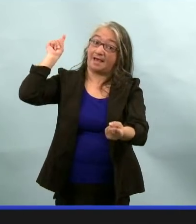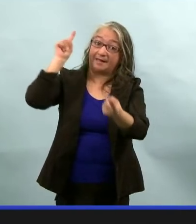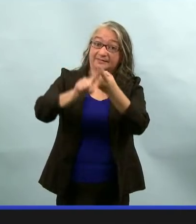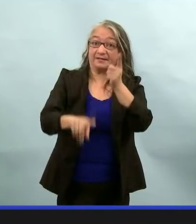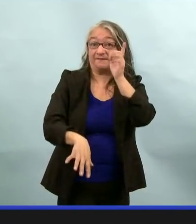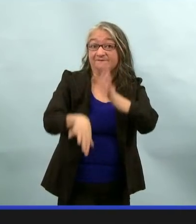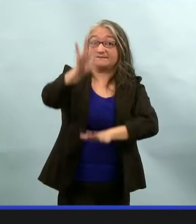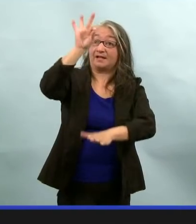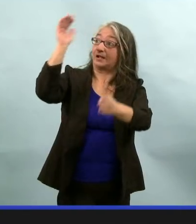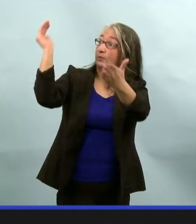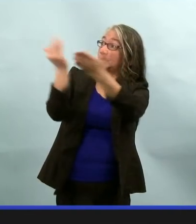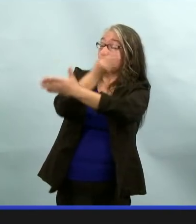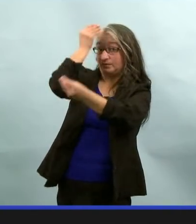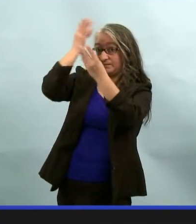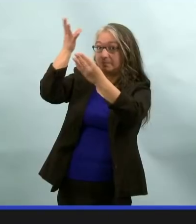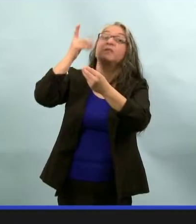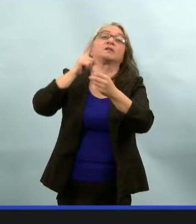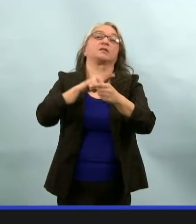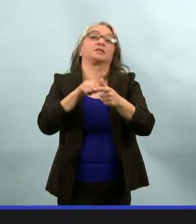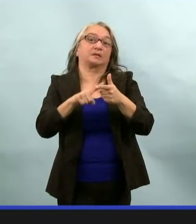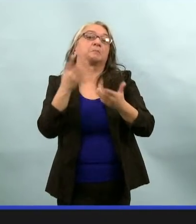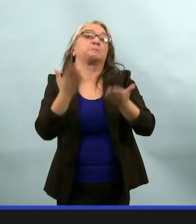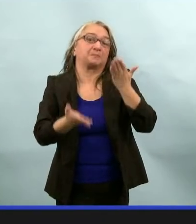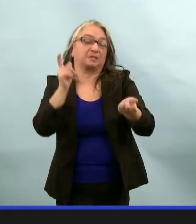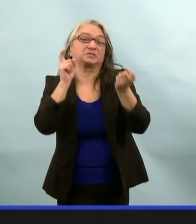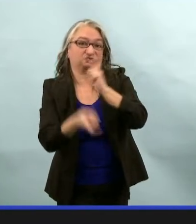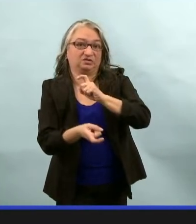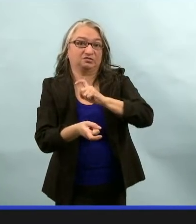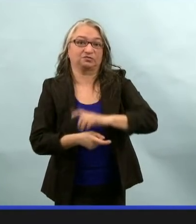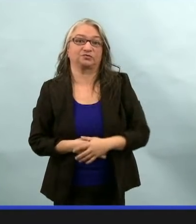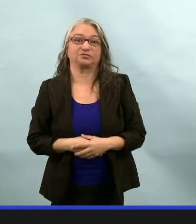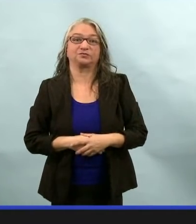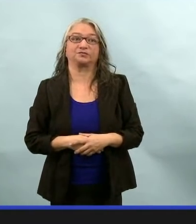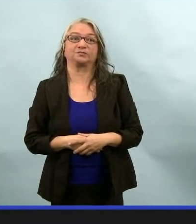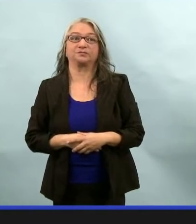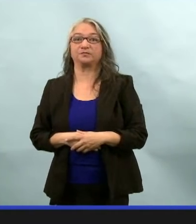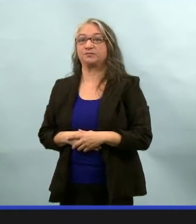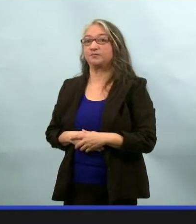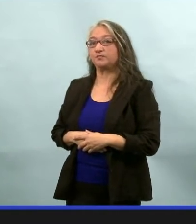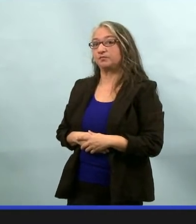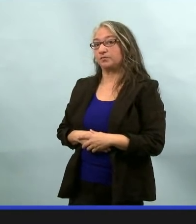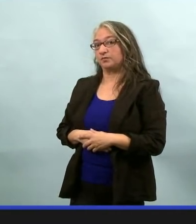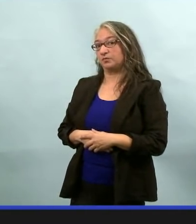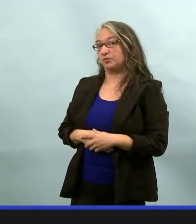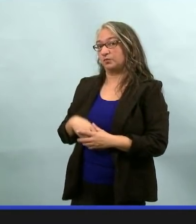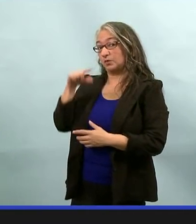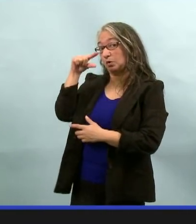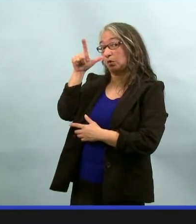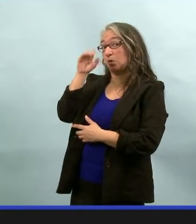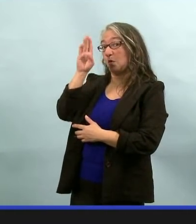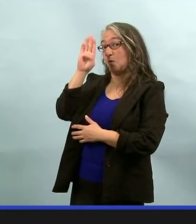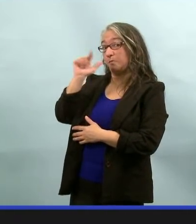from global news brittany hi good morning dr atwell um when we spoke with you a few